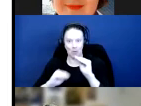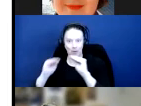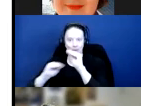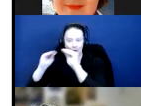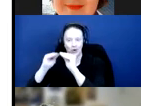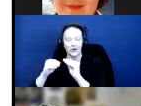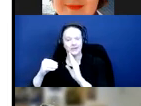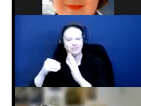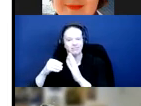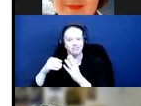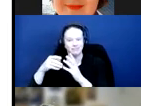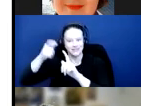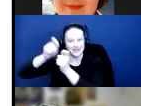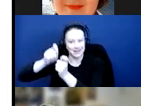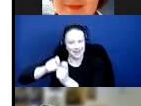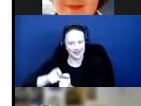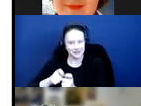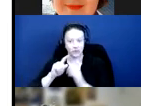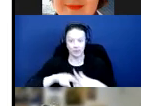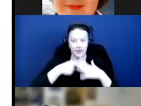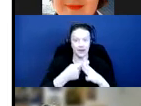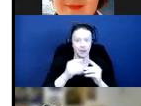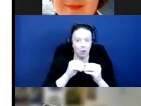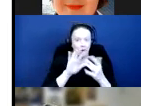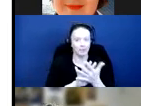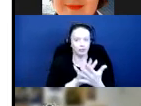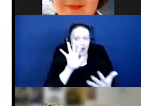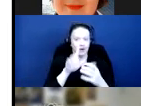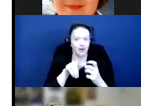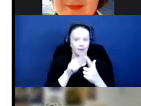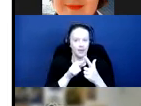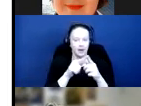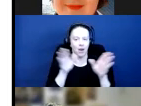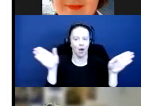So, Oregon administrative rules are those agency directives,